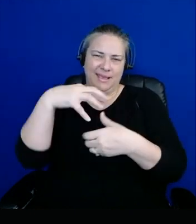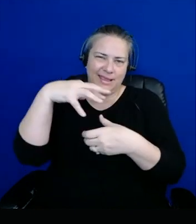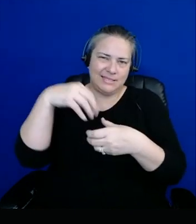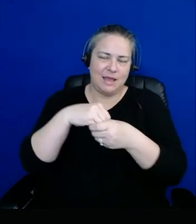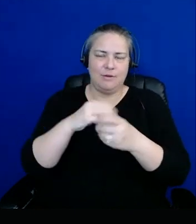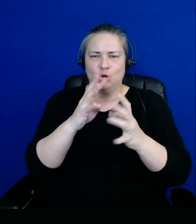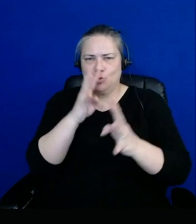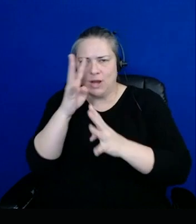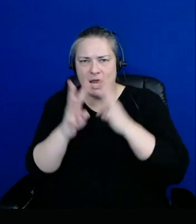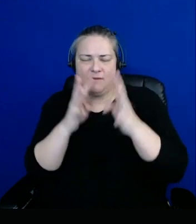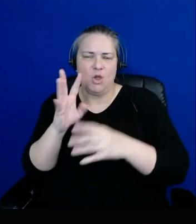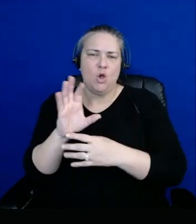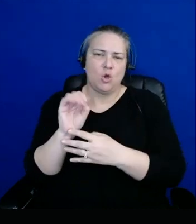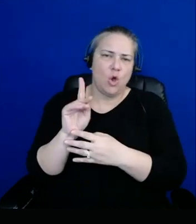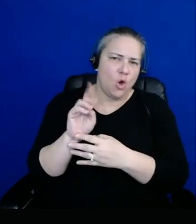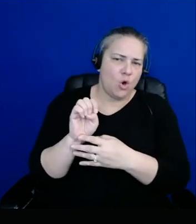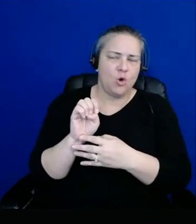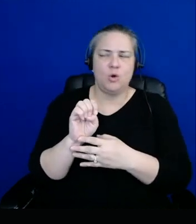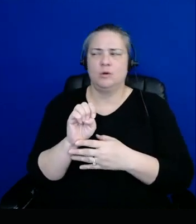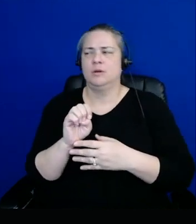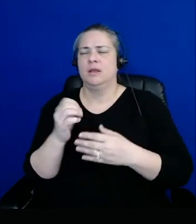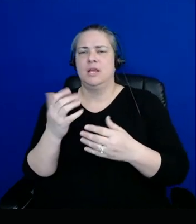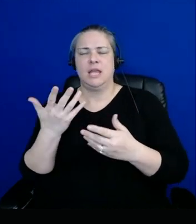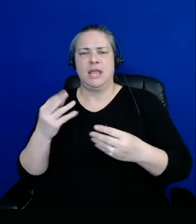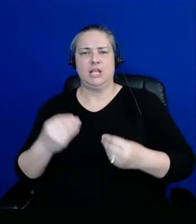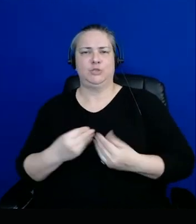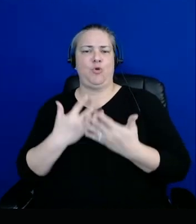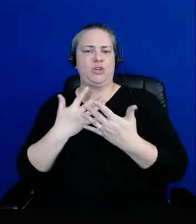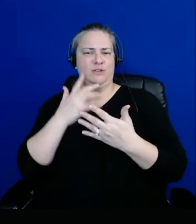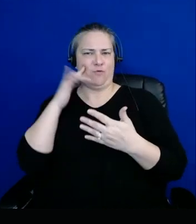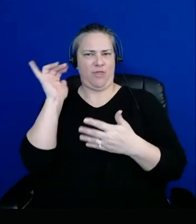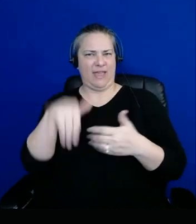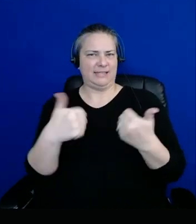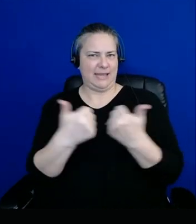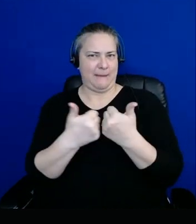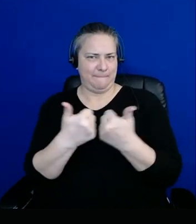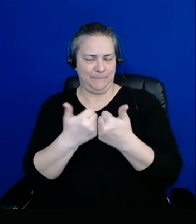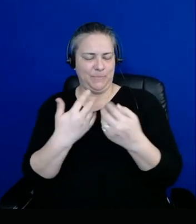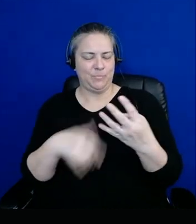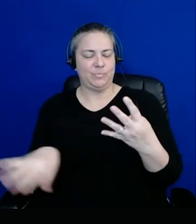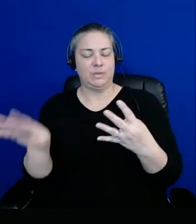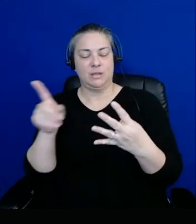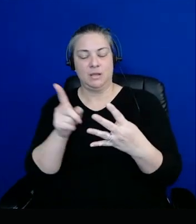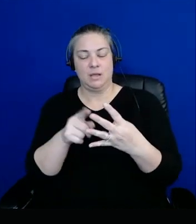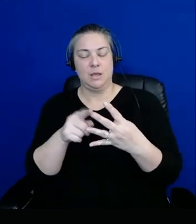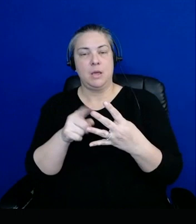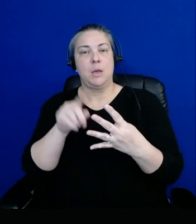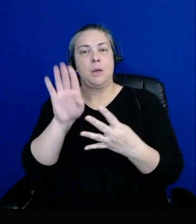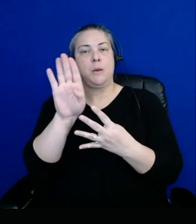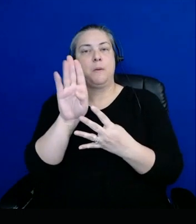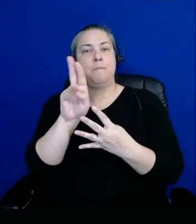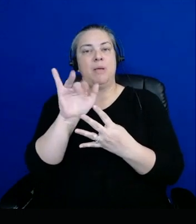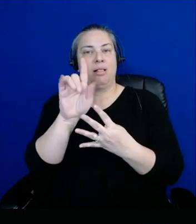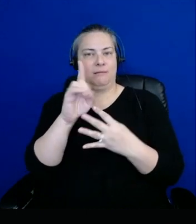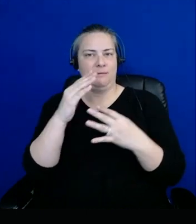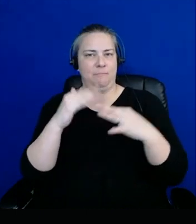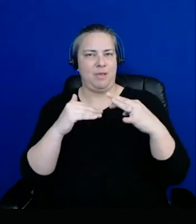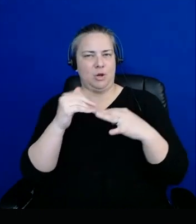the creativity, the code, and the inspiration. Build is more of a computationally intensive part, it's where